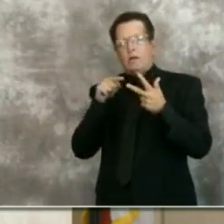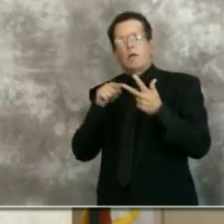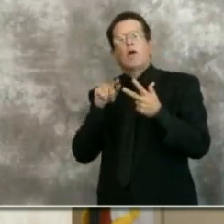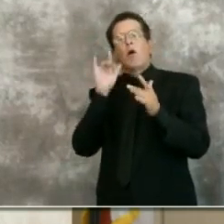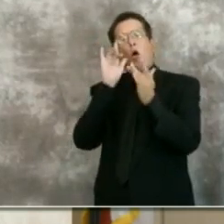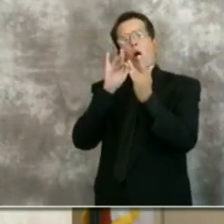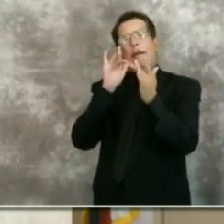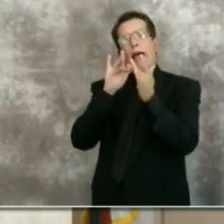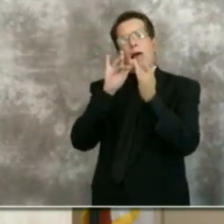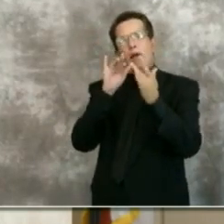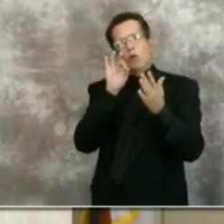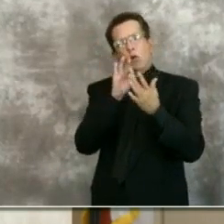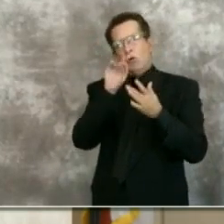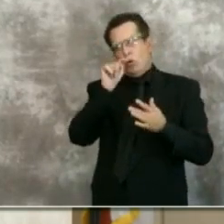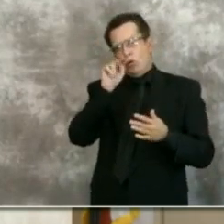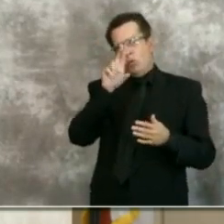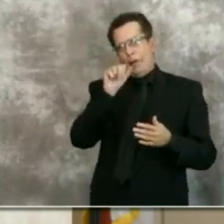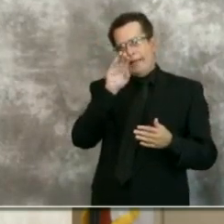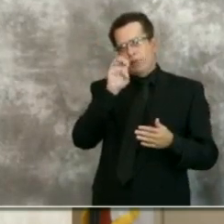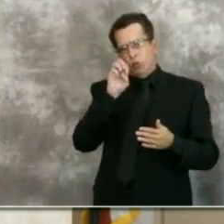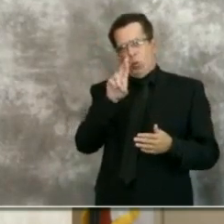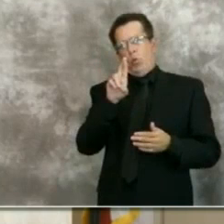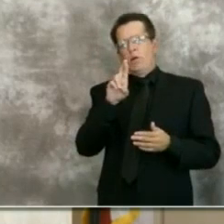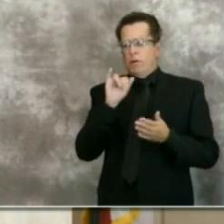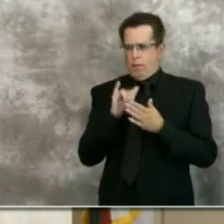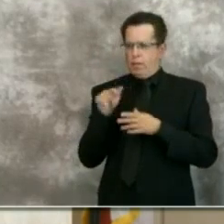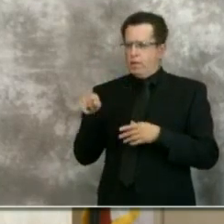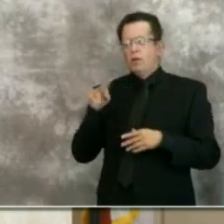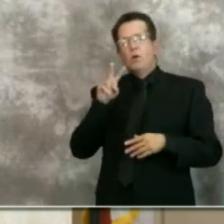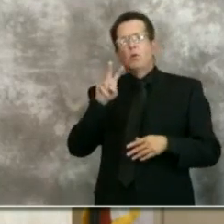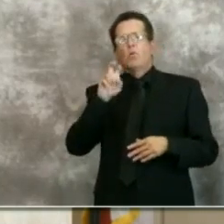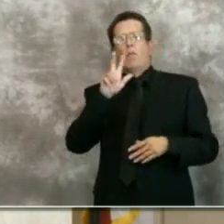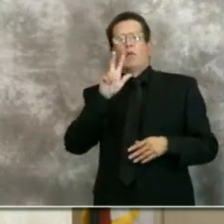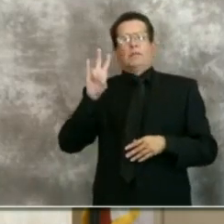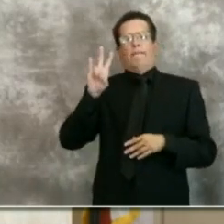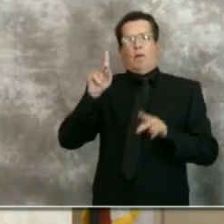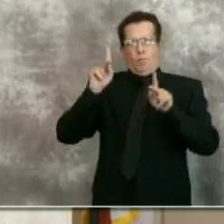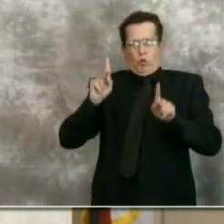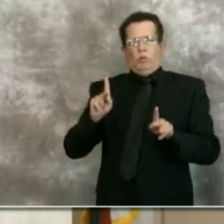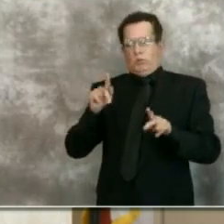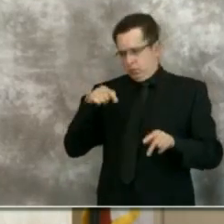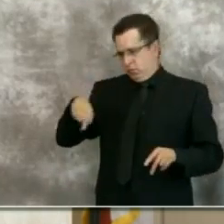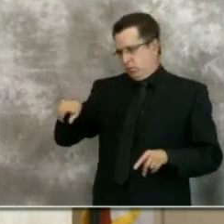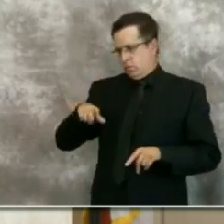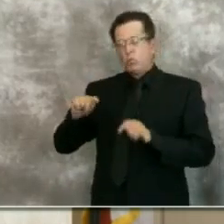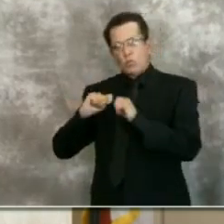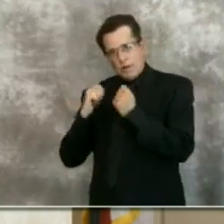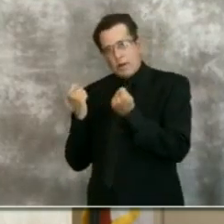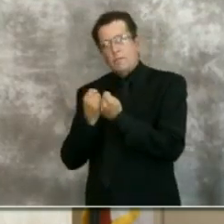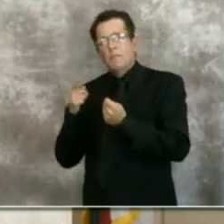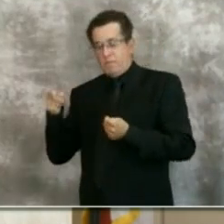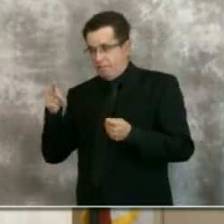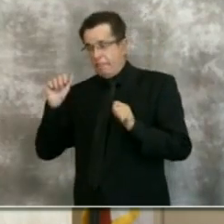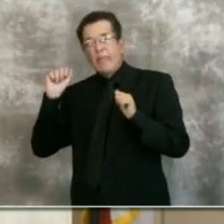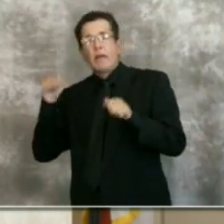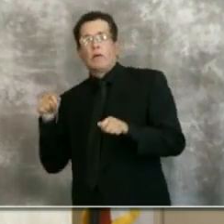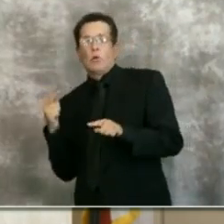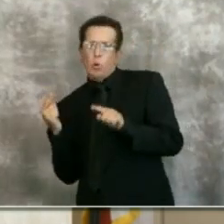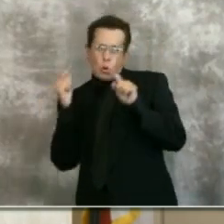TO THE POSITIVE CONTACT. THAT CASE INVESTIGATION PROCESSES IS HAS BEEN UNDERWAY AND SUCCESSFULLY CONDUCTED THEN